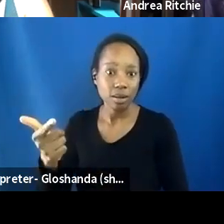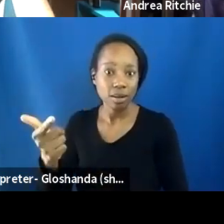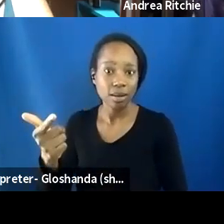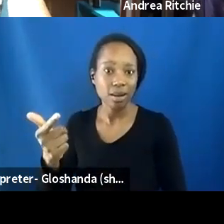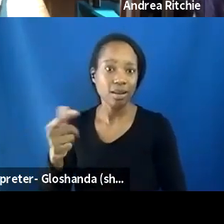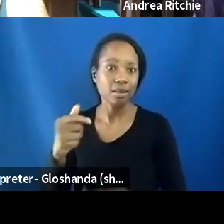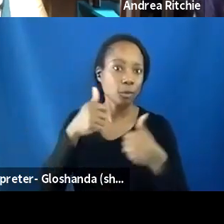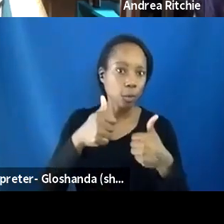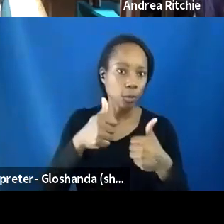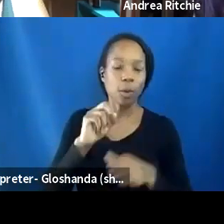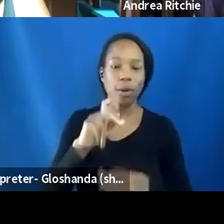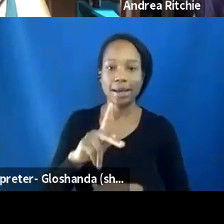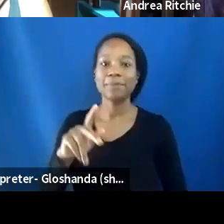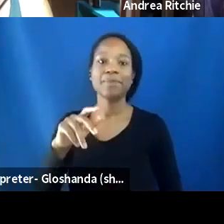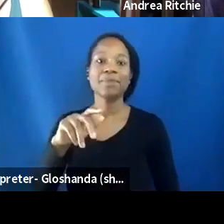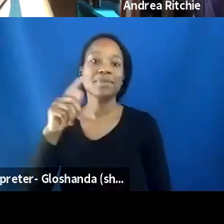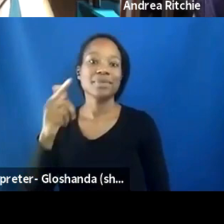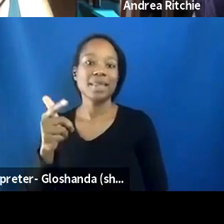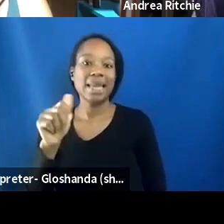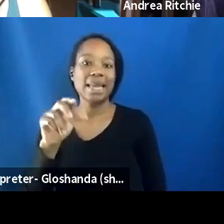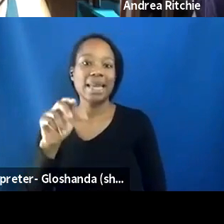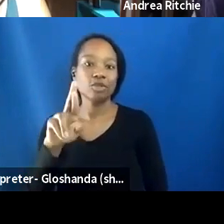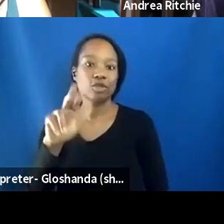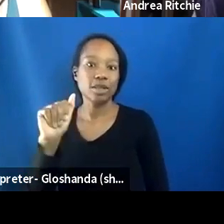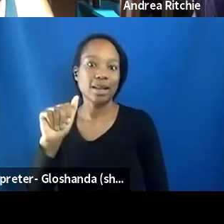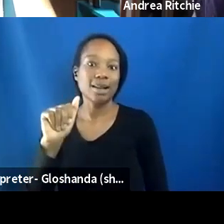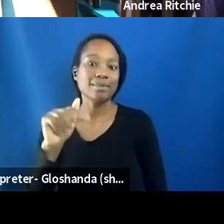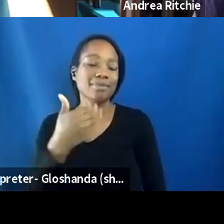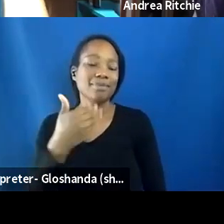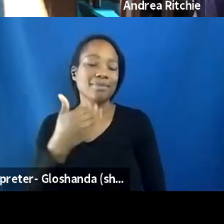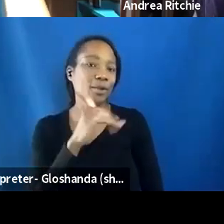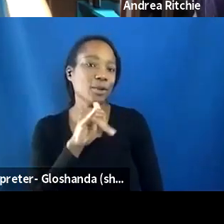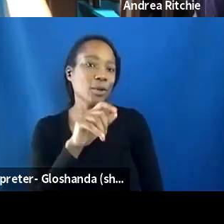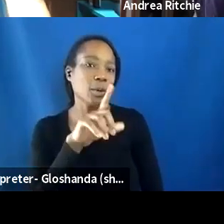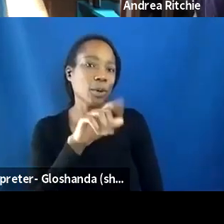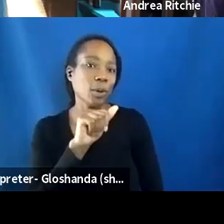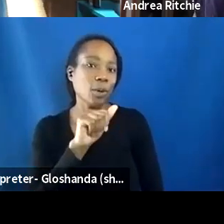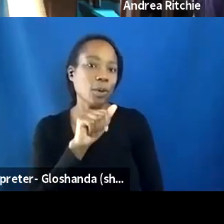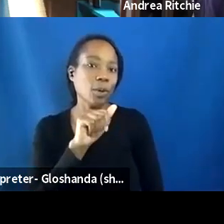And I'm so sorry that, this is Andrea, I'm so sorry that I have to leave